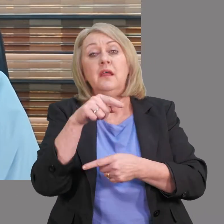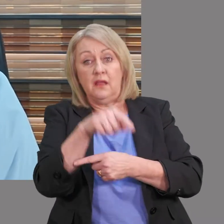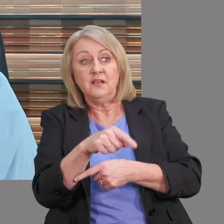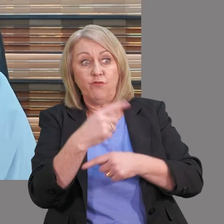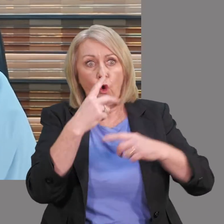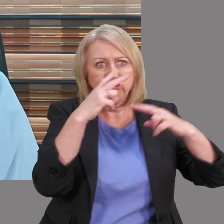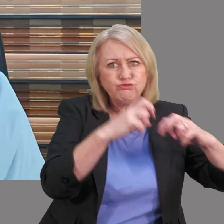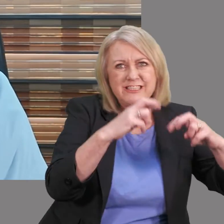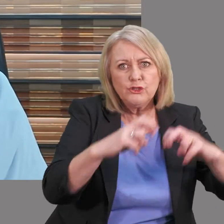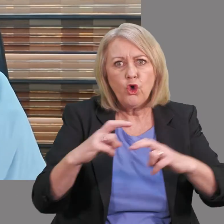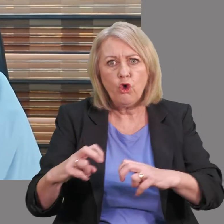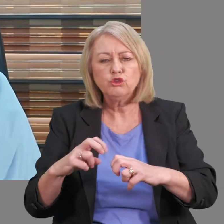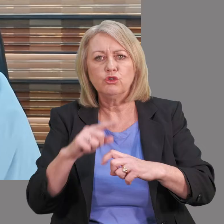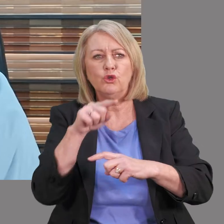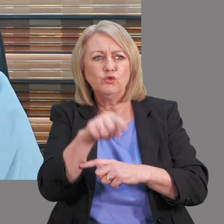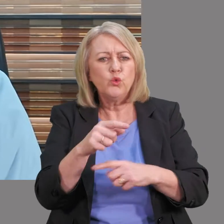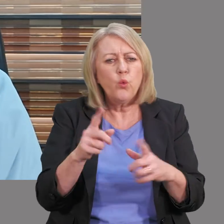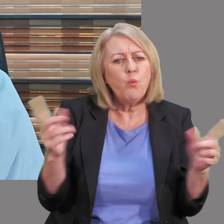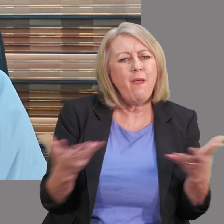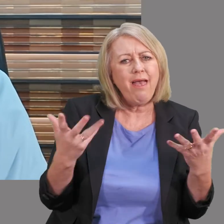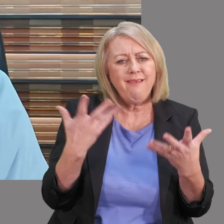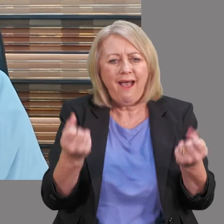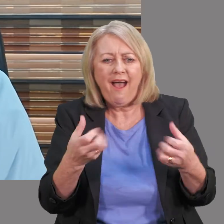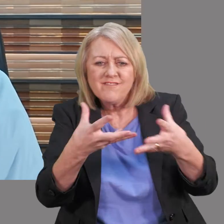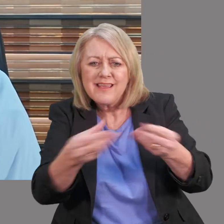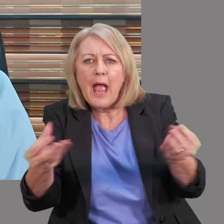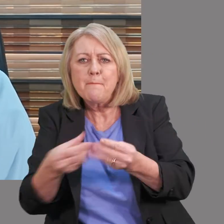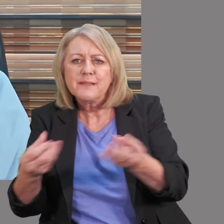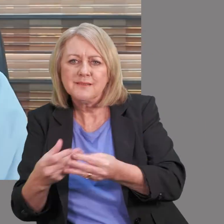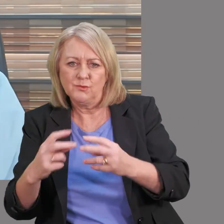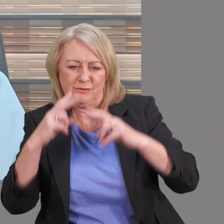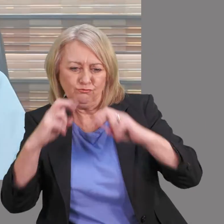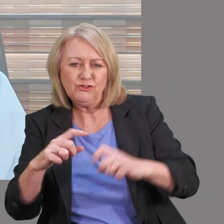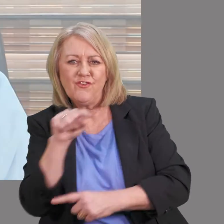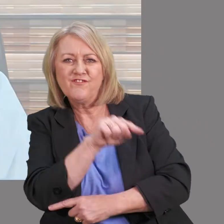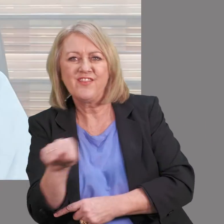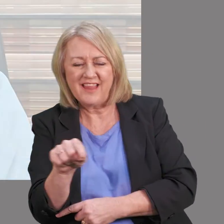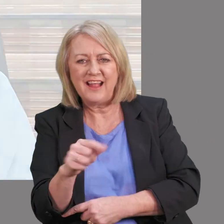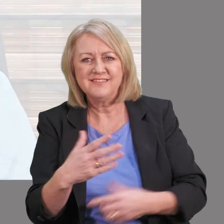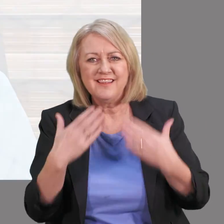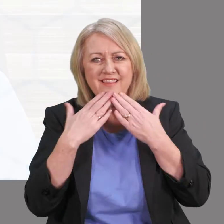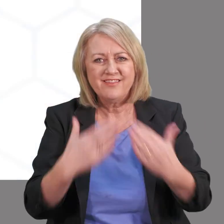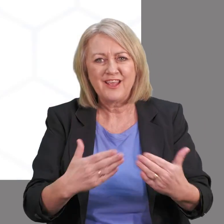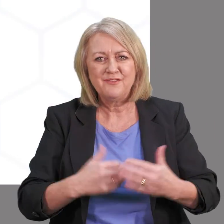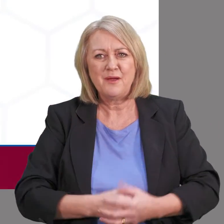as for conducting research to address the research gaps. Thank you very much.